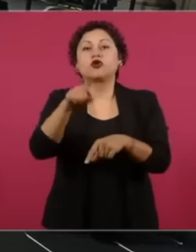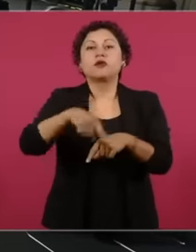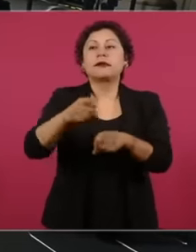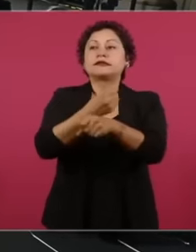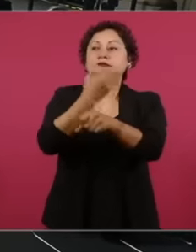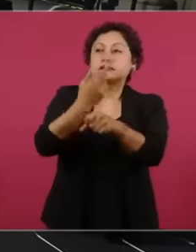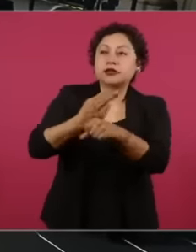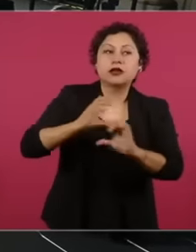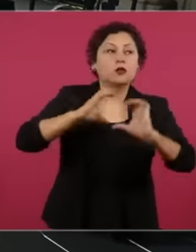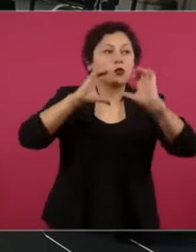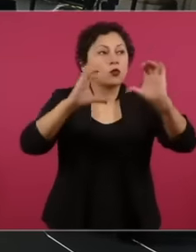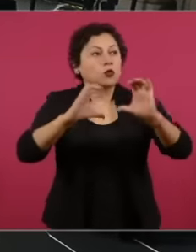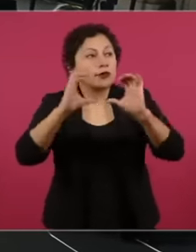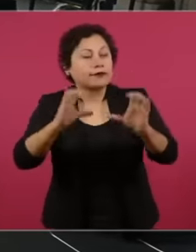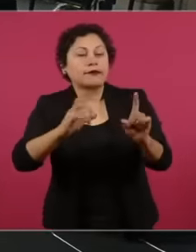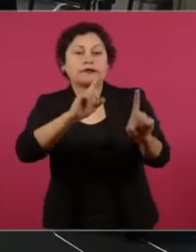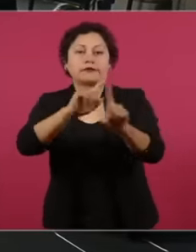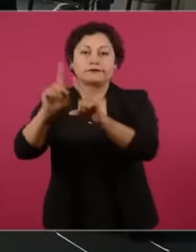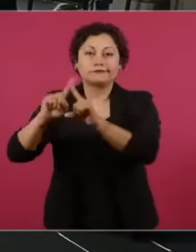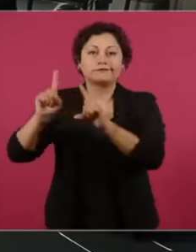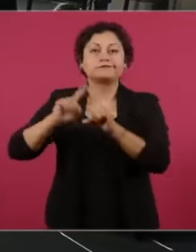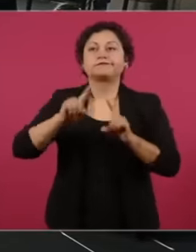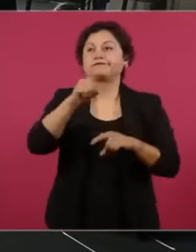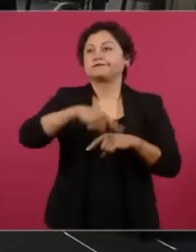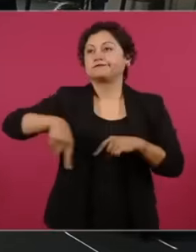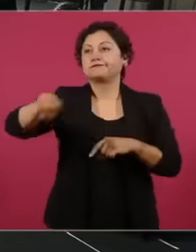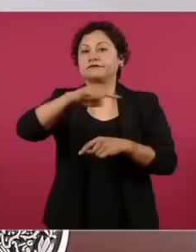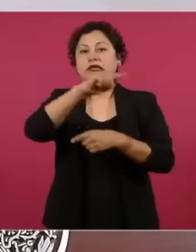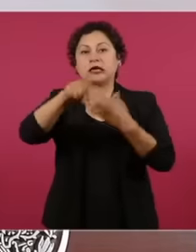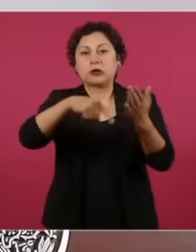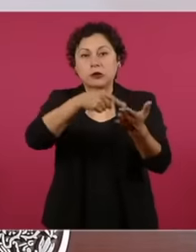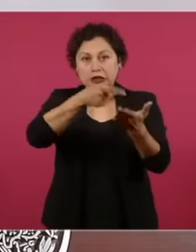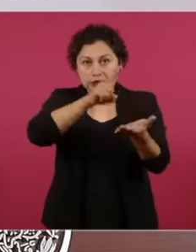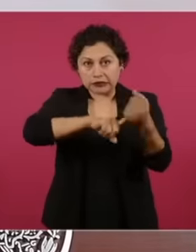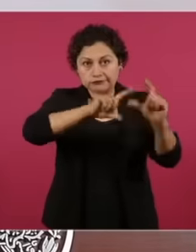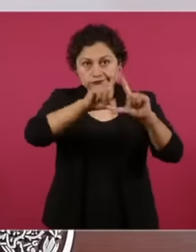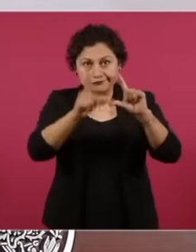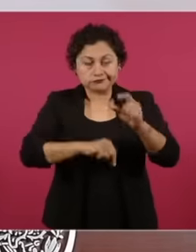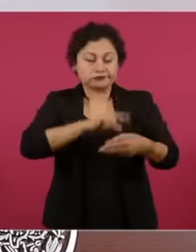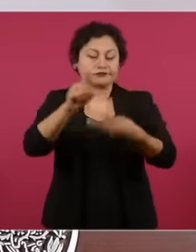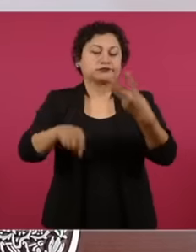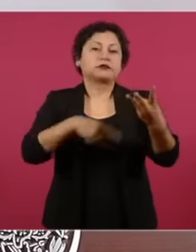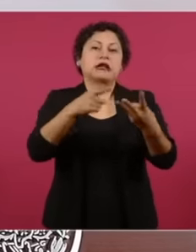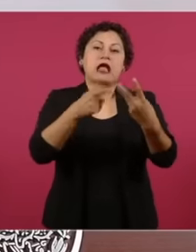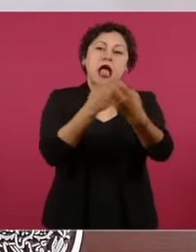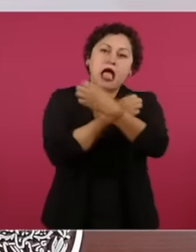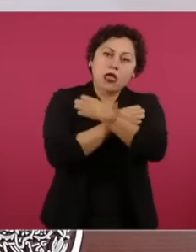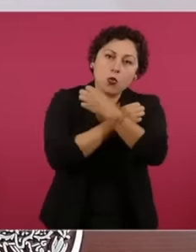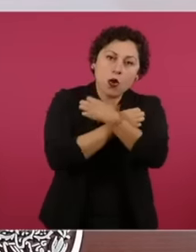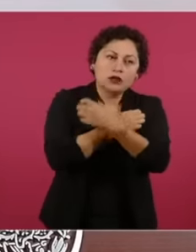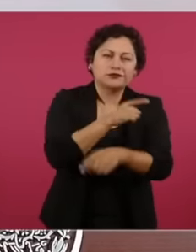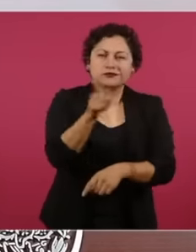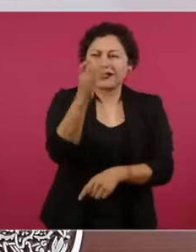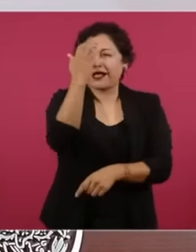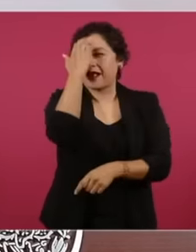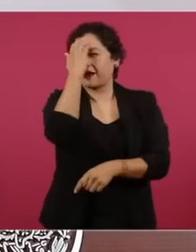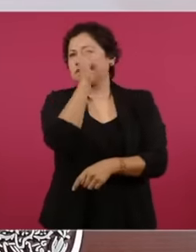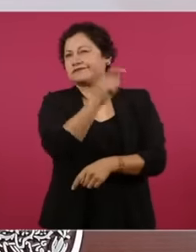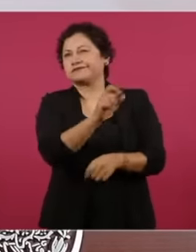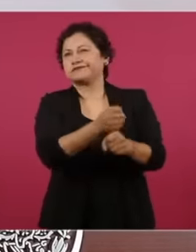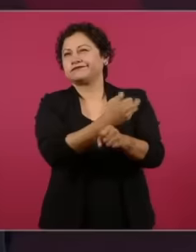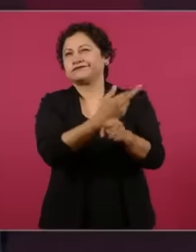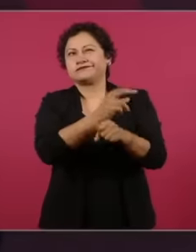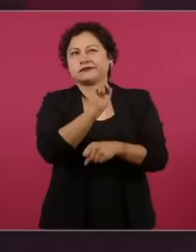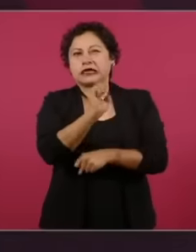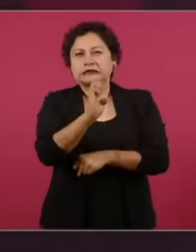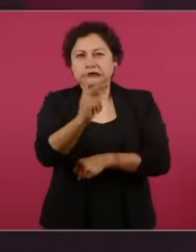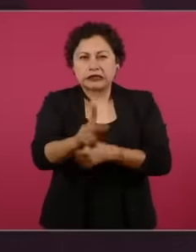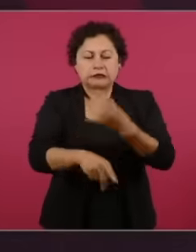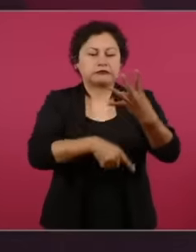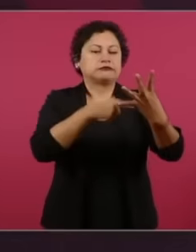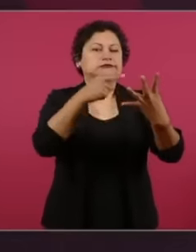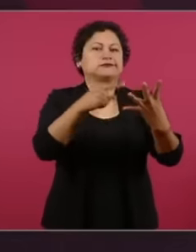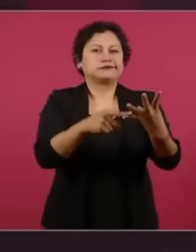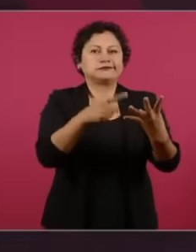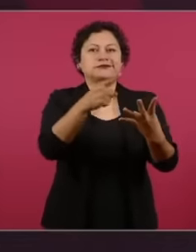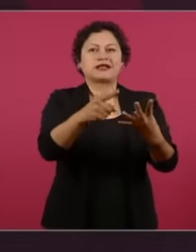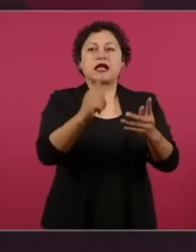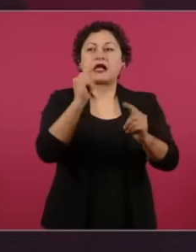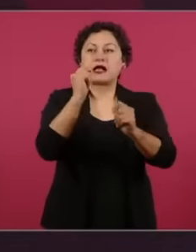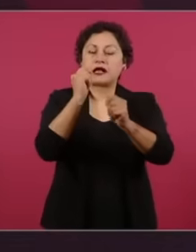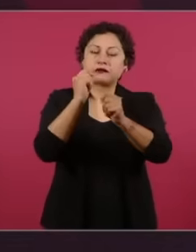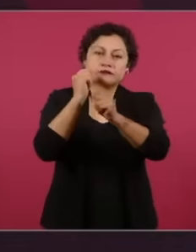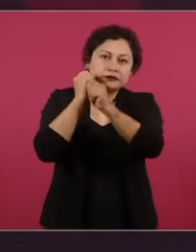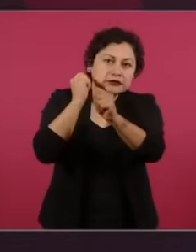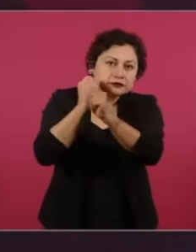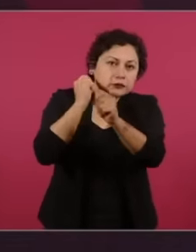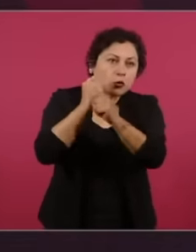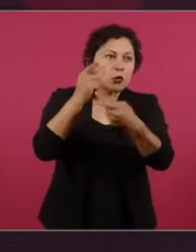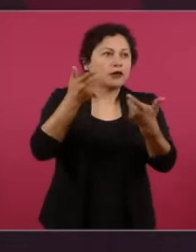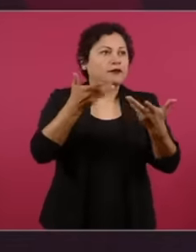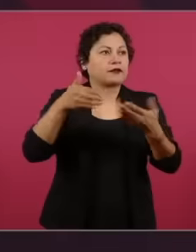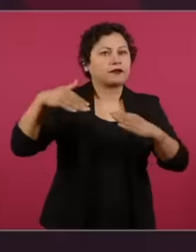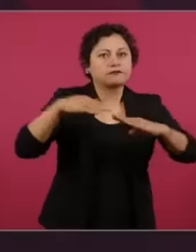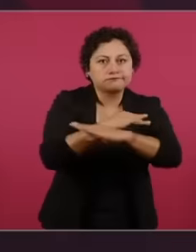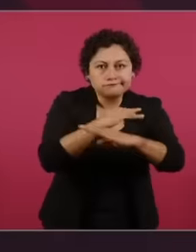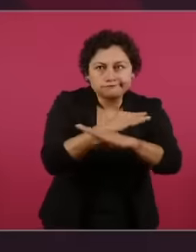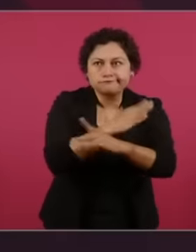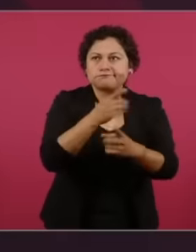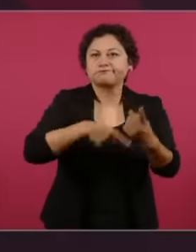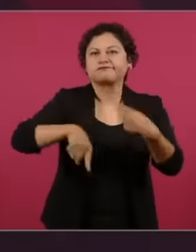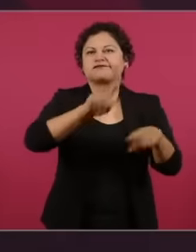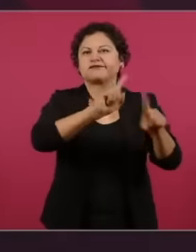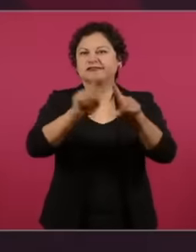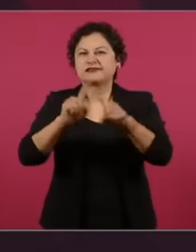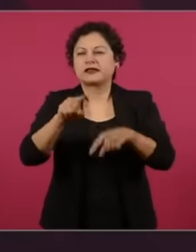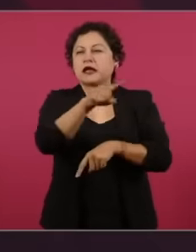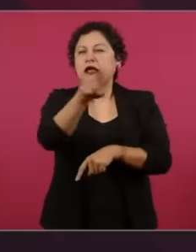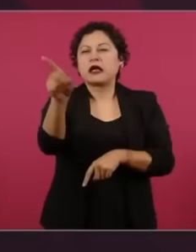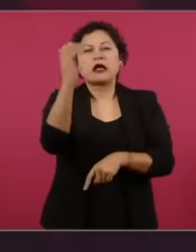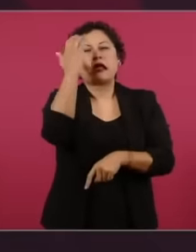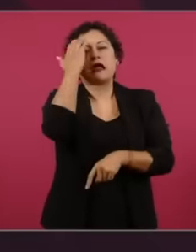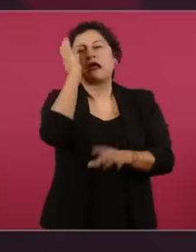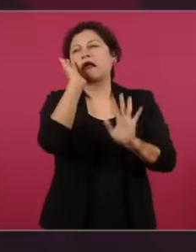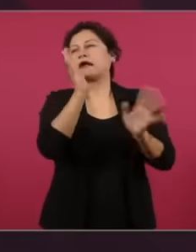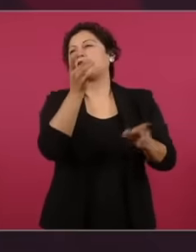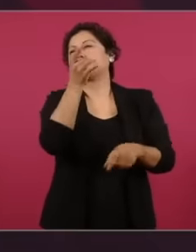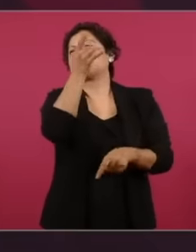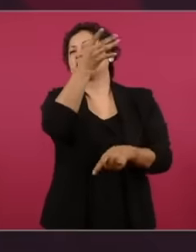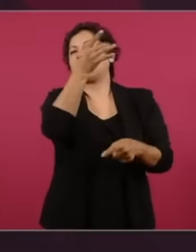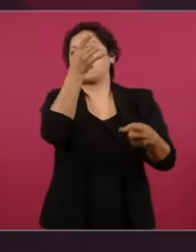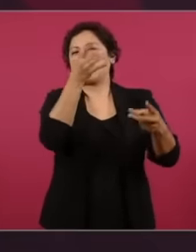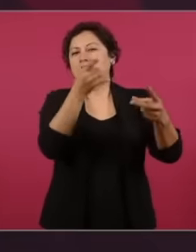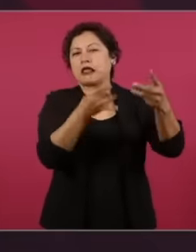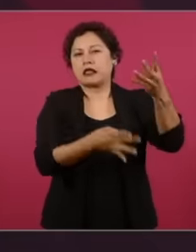health education programs, roads, but eh, less is known about this, less about the construction of